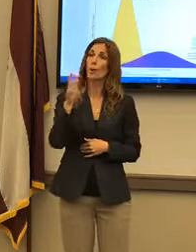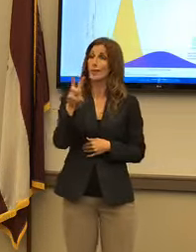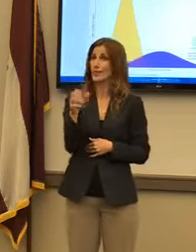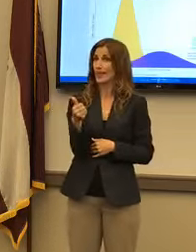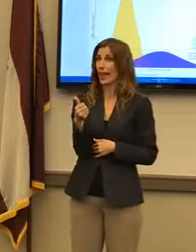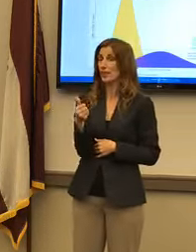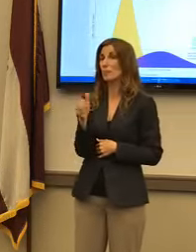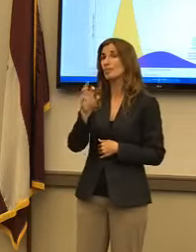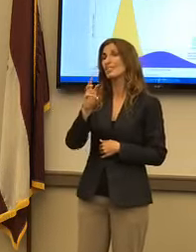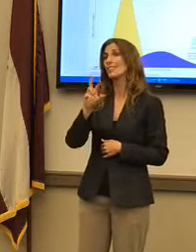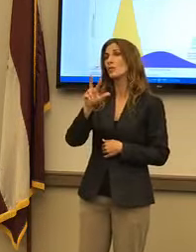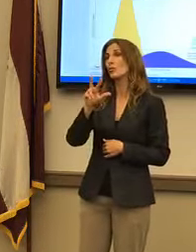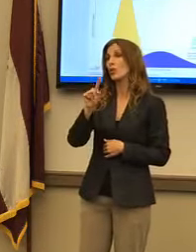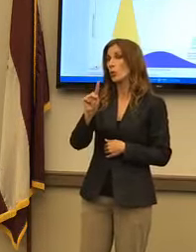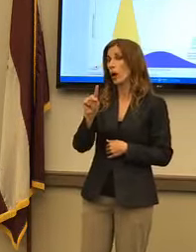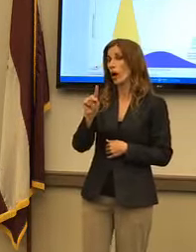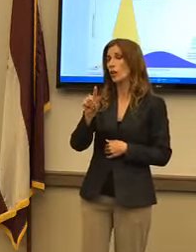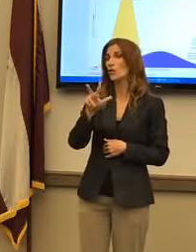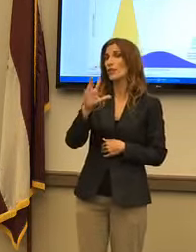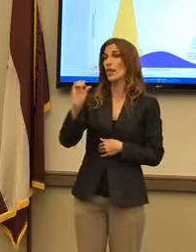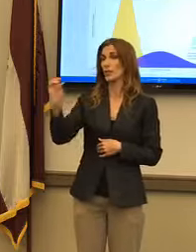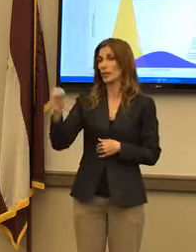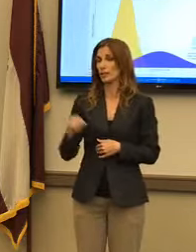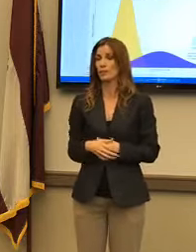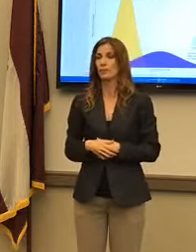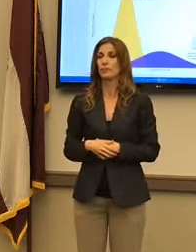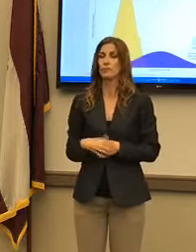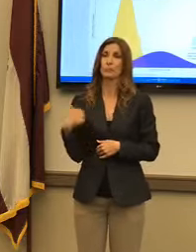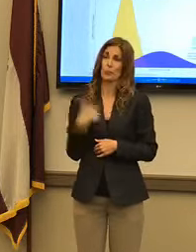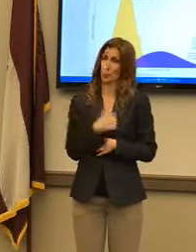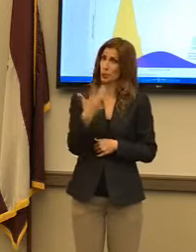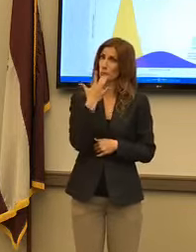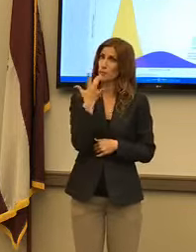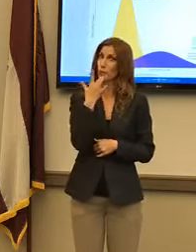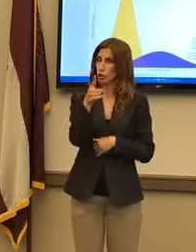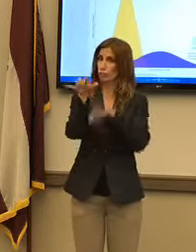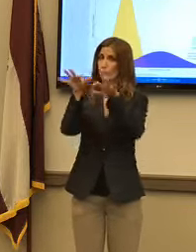610-631-3000 we prefer you to make an appointment online if